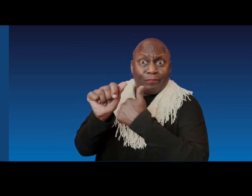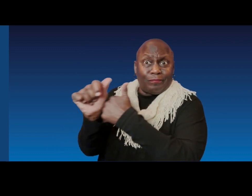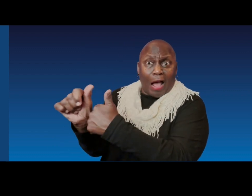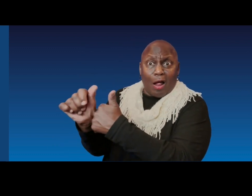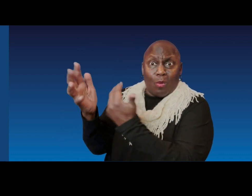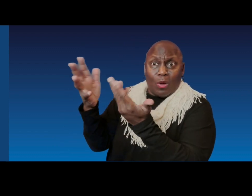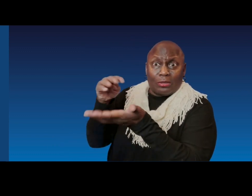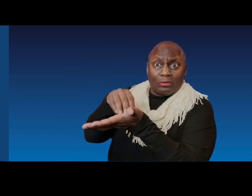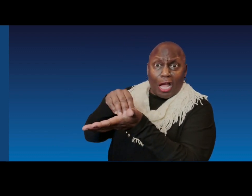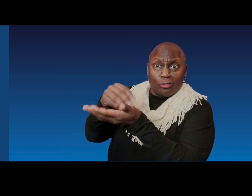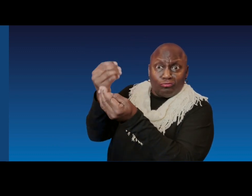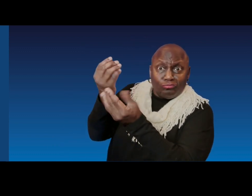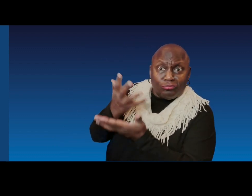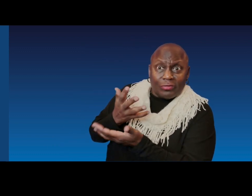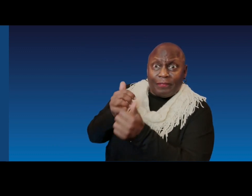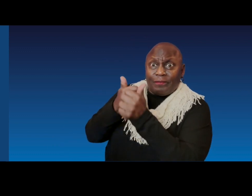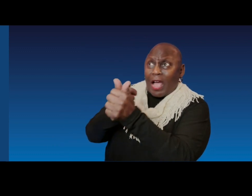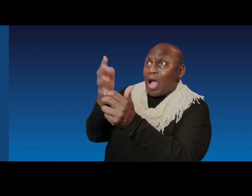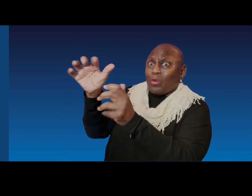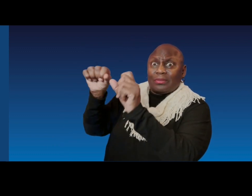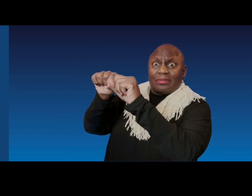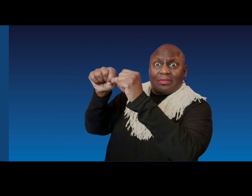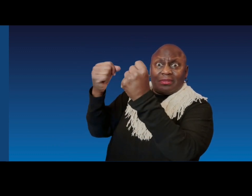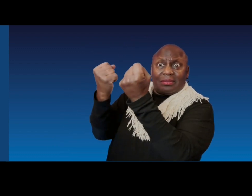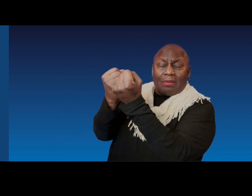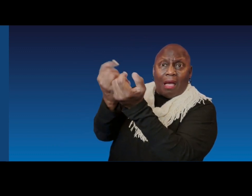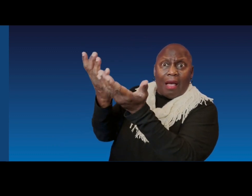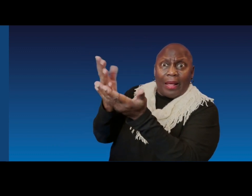I'm hesitant about saying that because it may not be the appropriate wording.